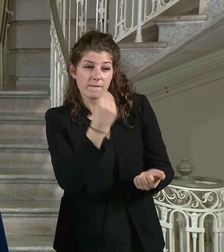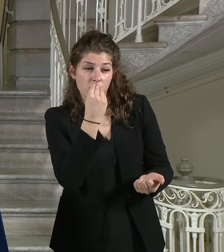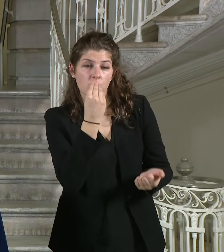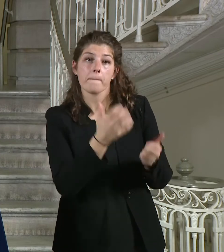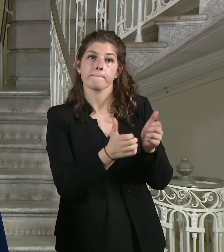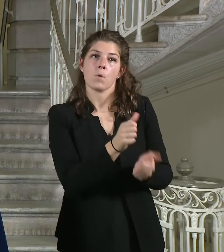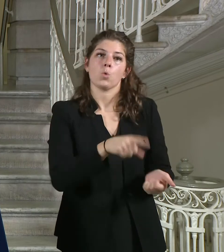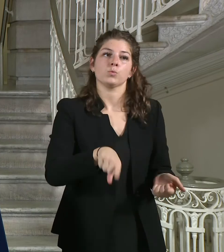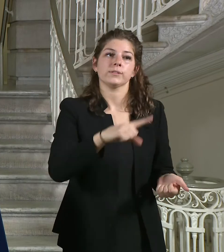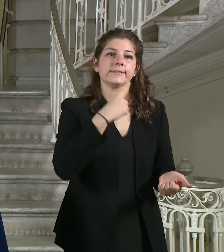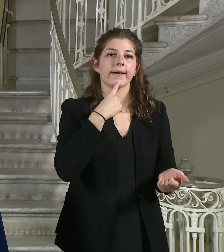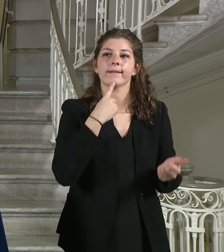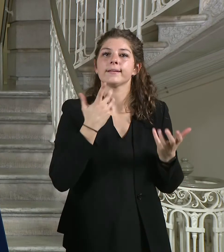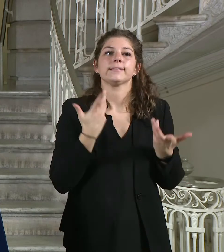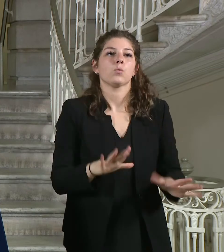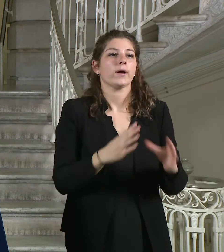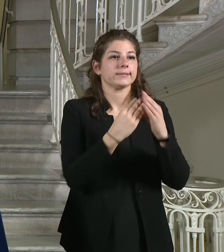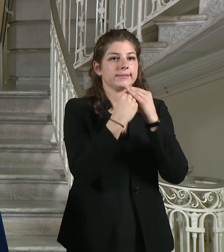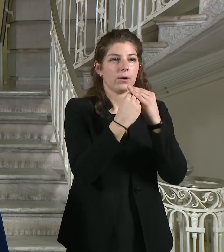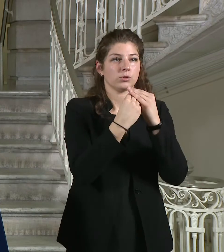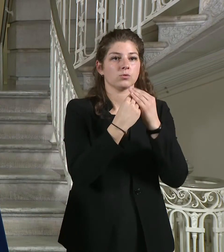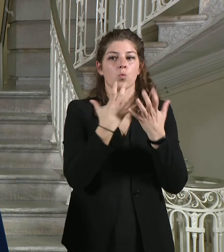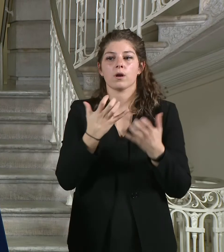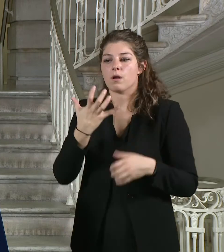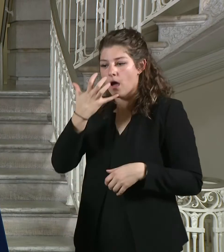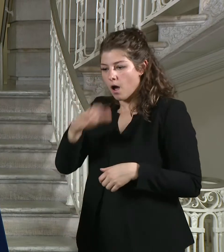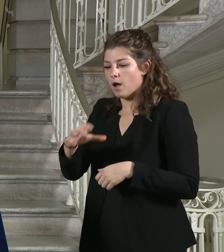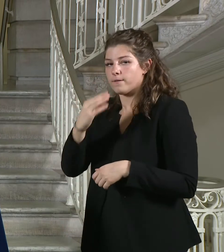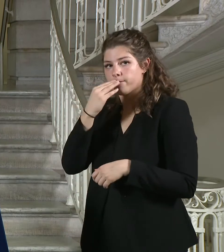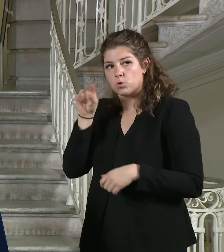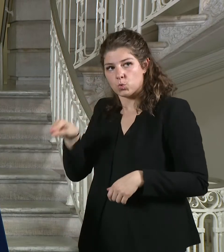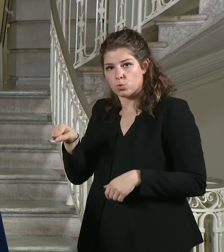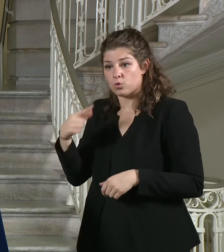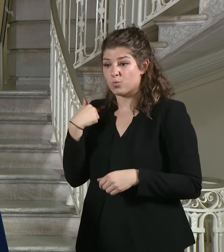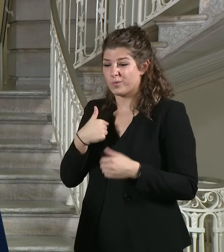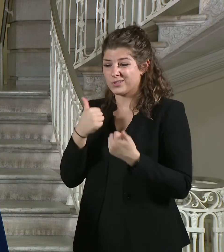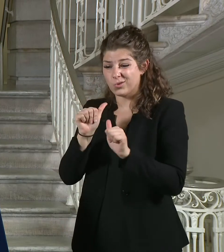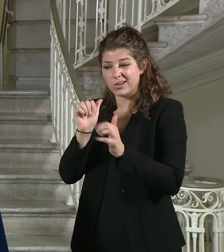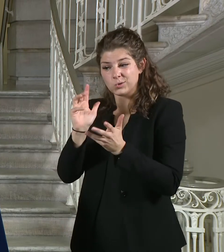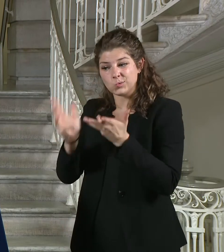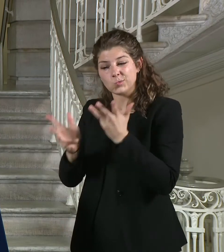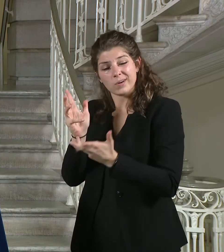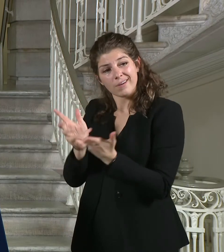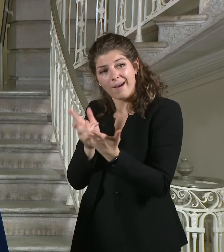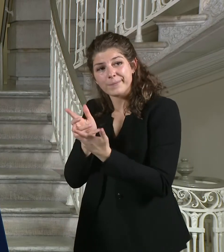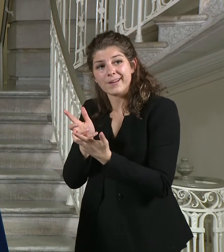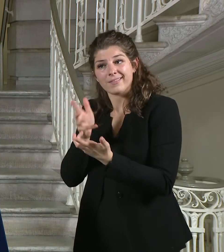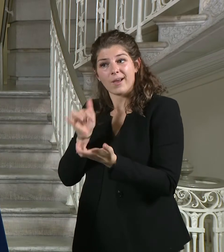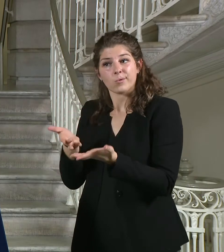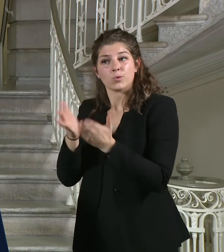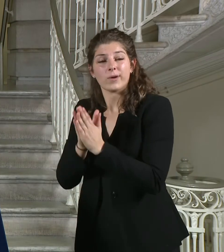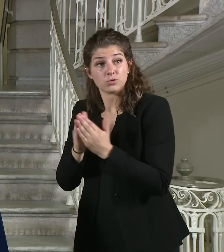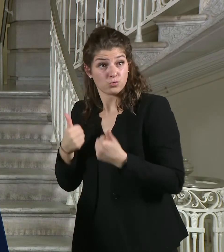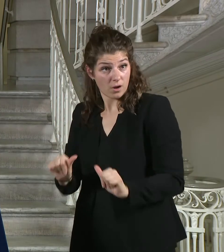THE